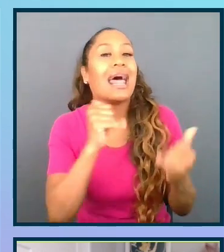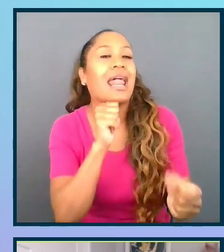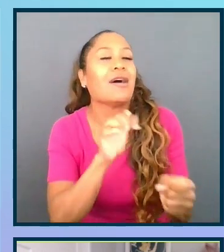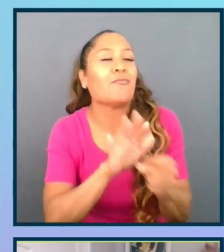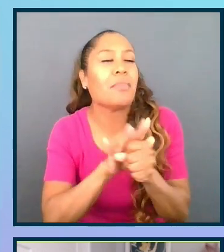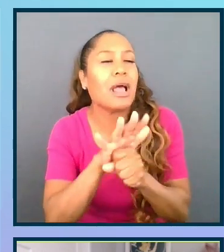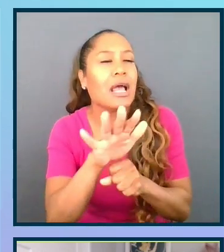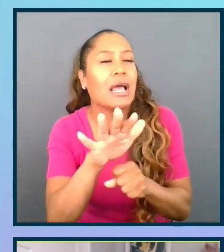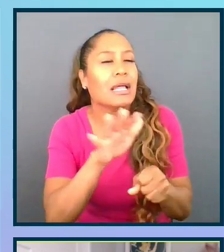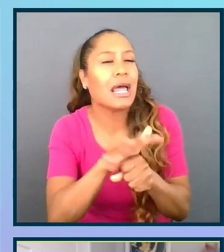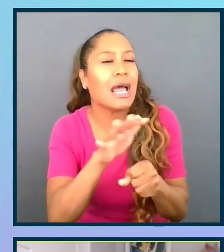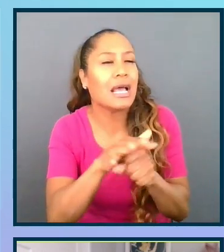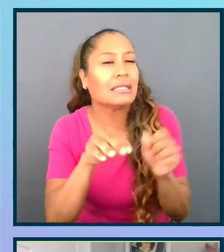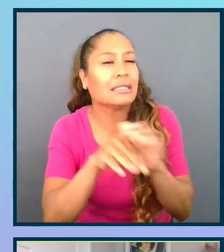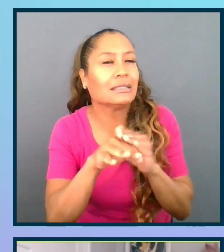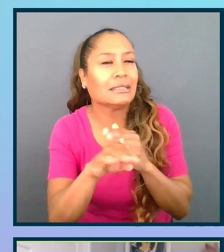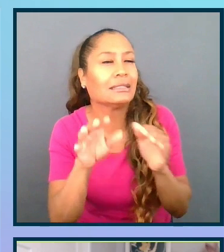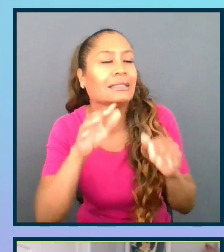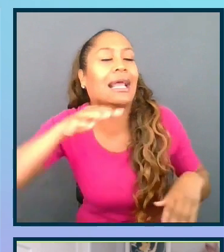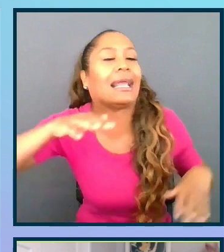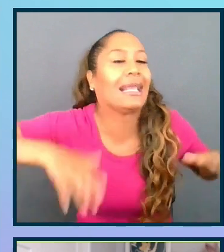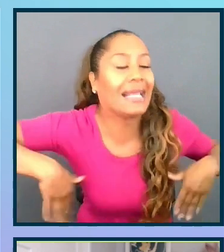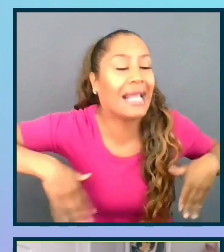why we need more accessibility-focused designers.